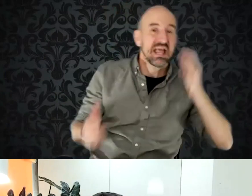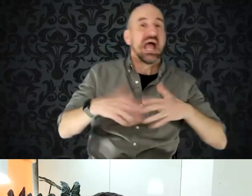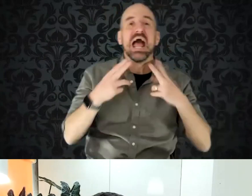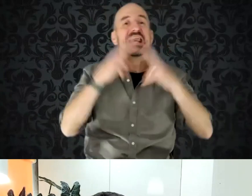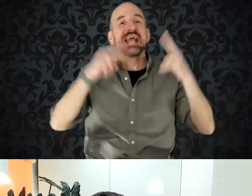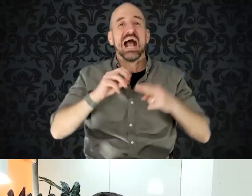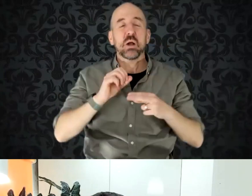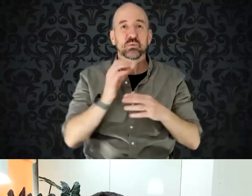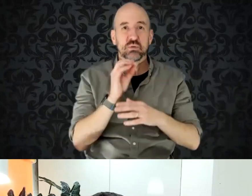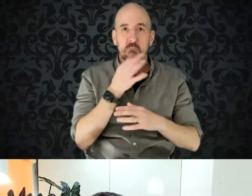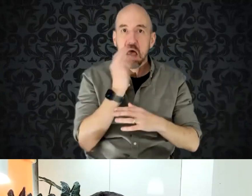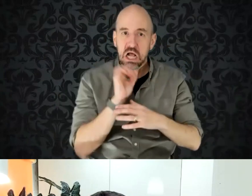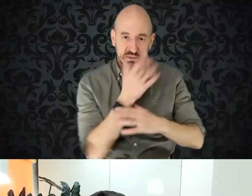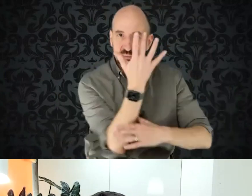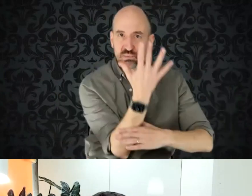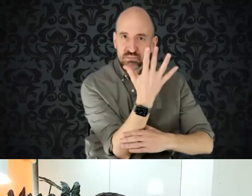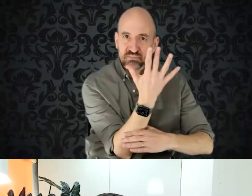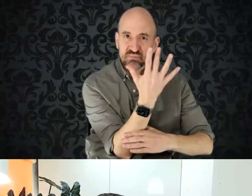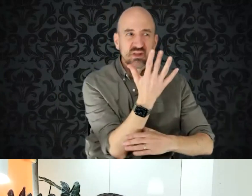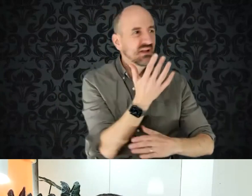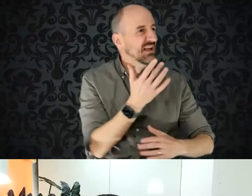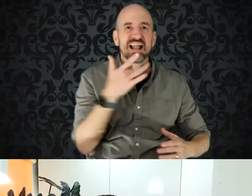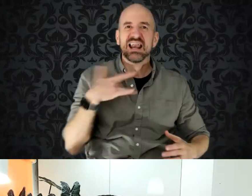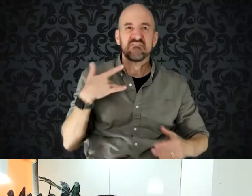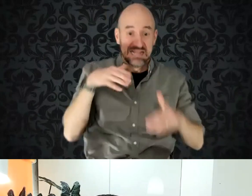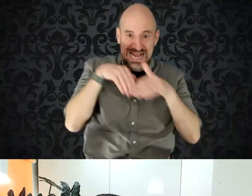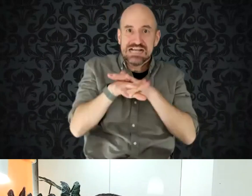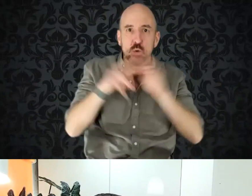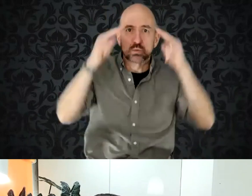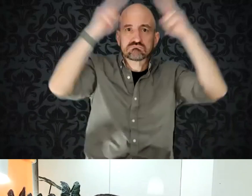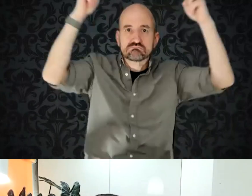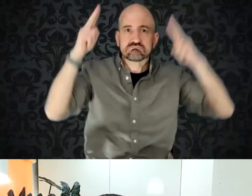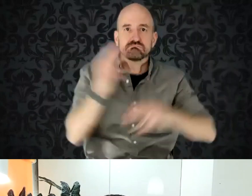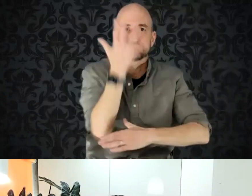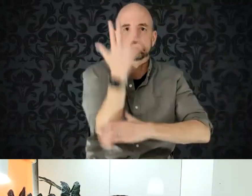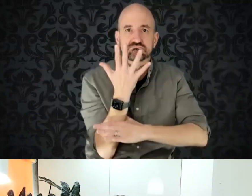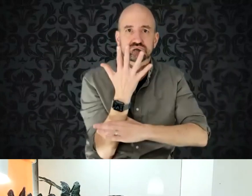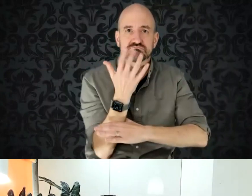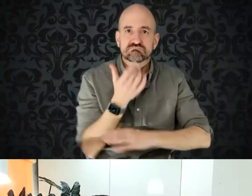though it has not been recommended to be repotted until February. It is in a heated flat,